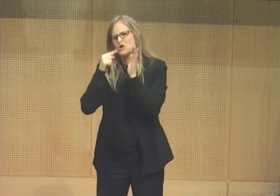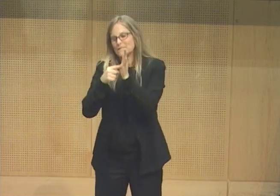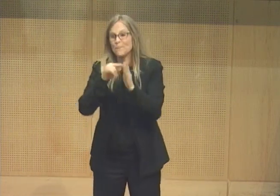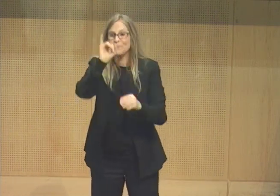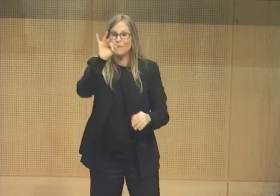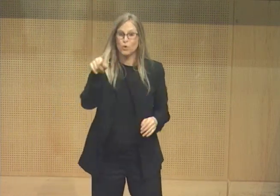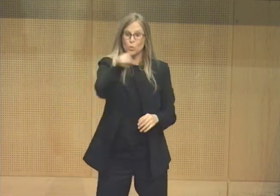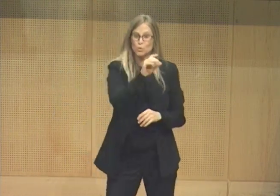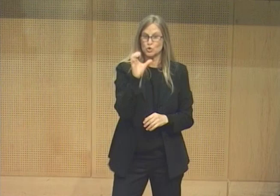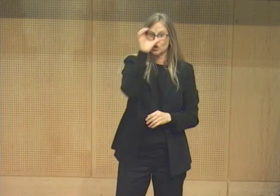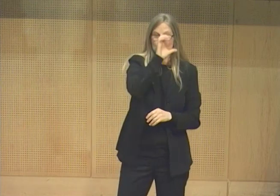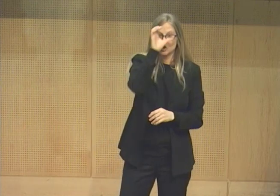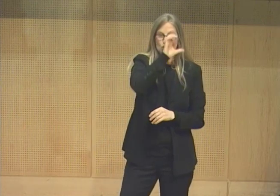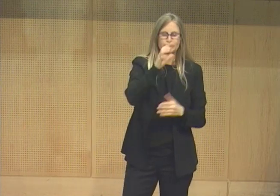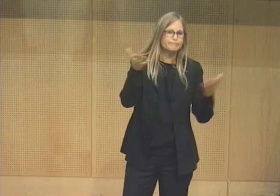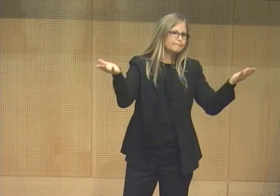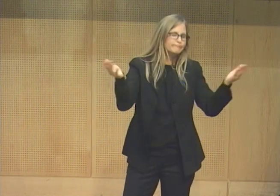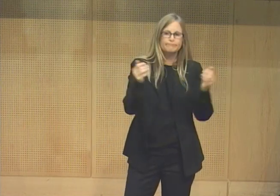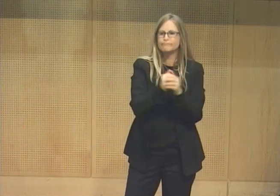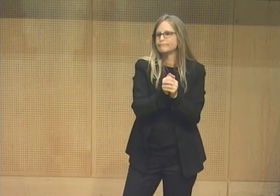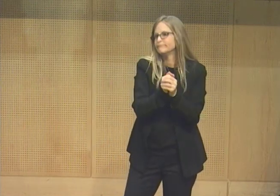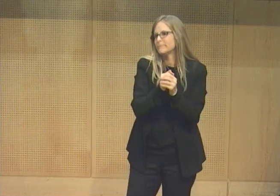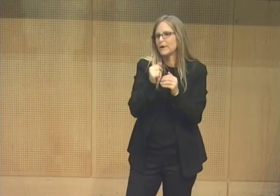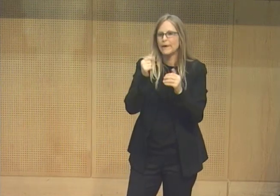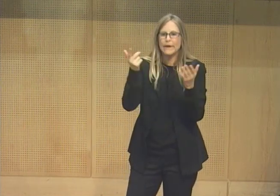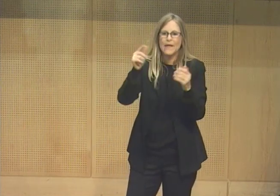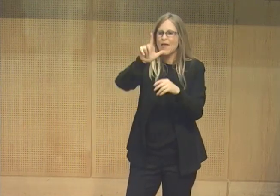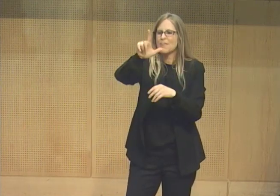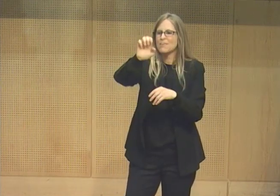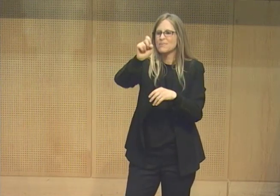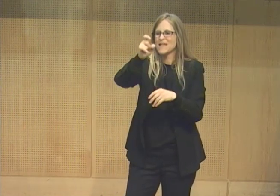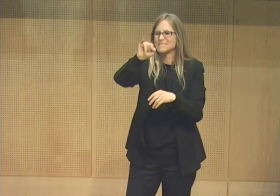If you went ahead and did a search on LexisNexis--